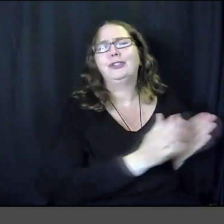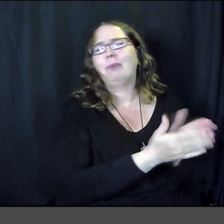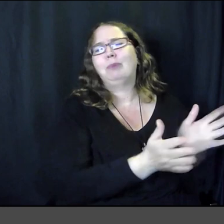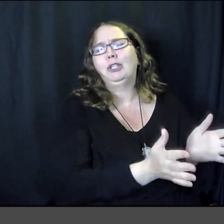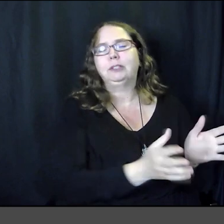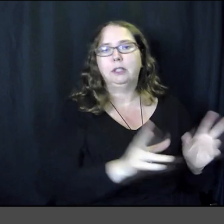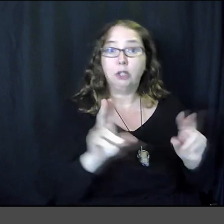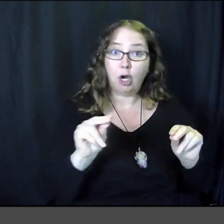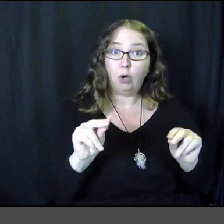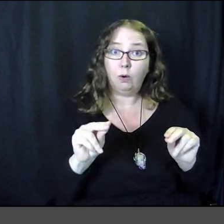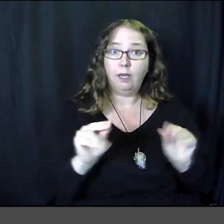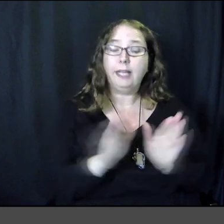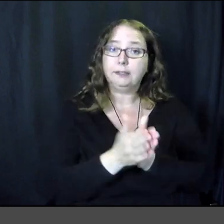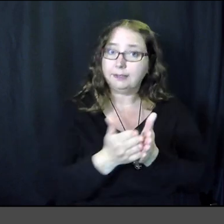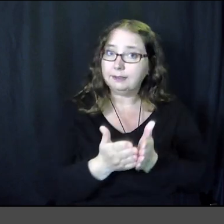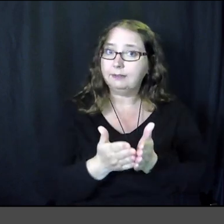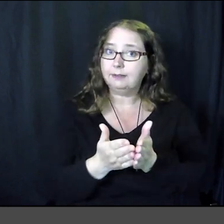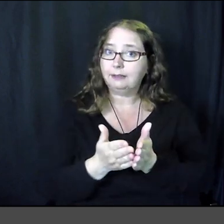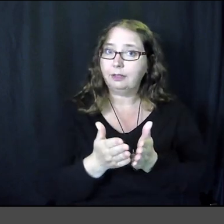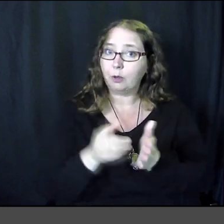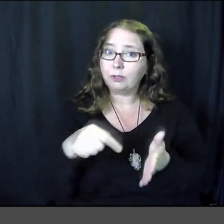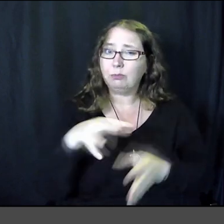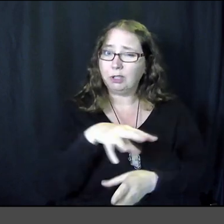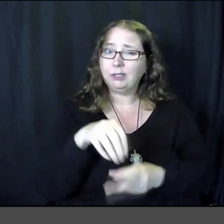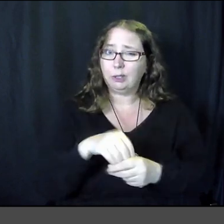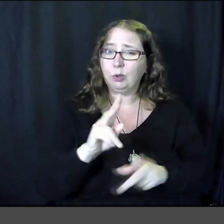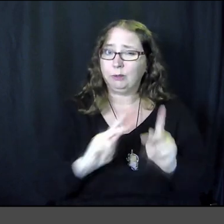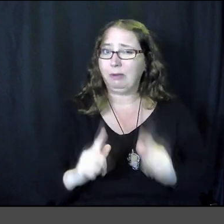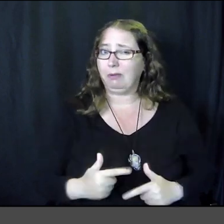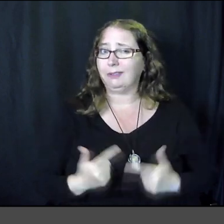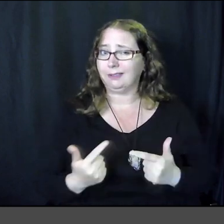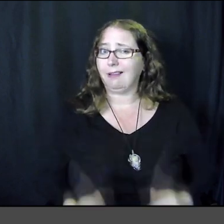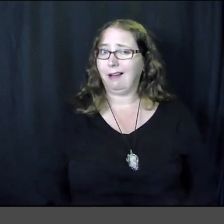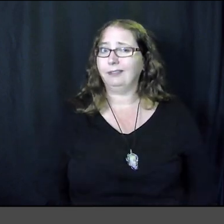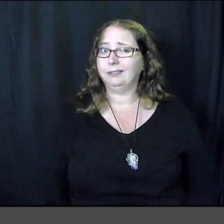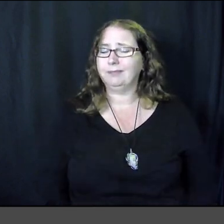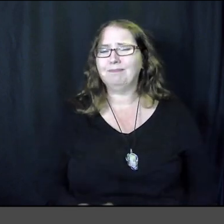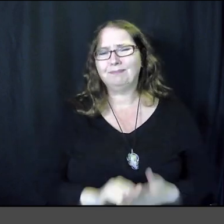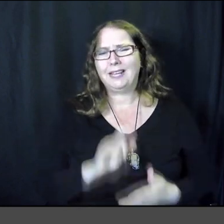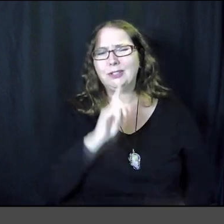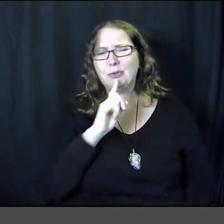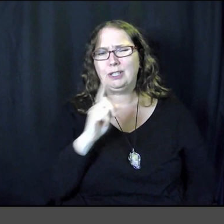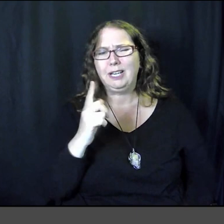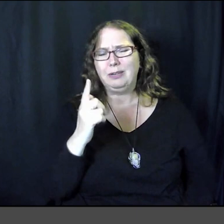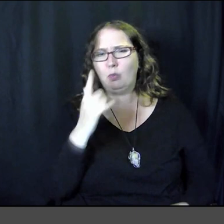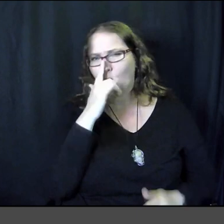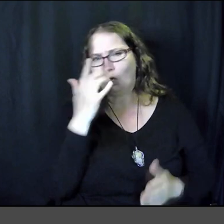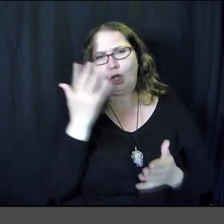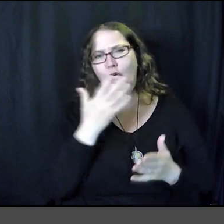AND THAT SORT OF WHERE WE ARE RIGHT NOW. SO I WANTED TO KIND OF BRING THAT FORWARD,